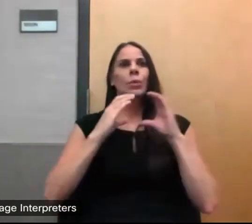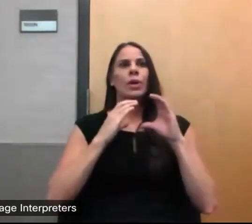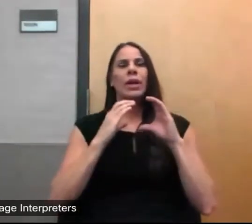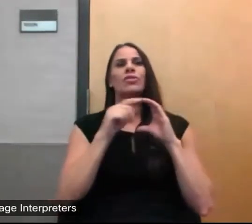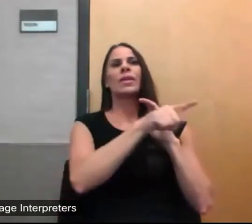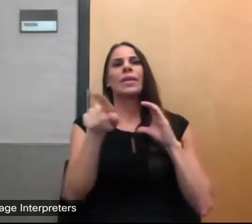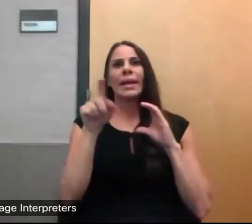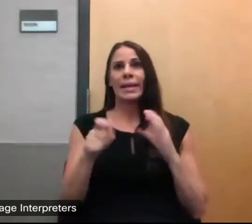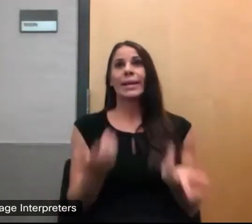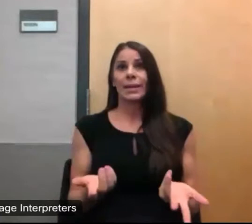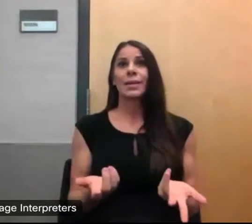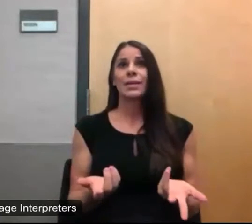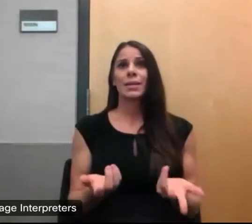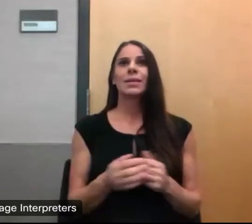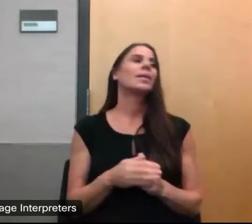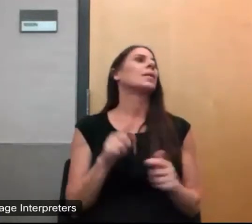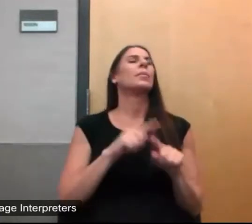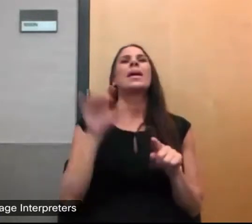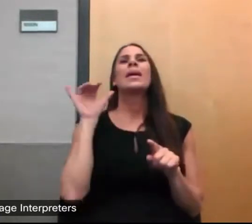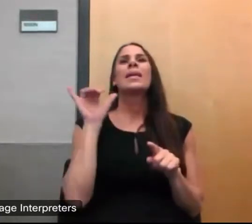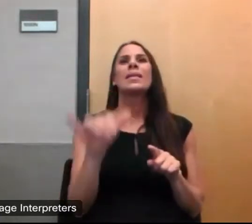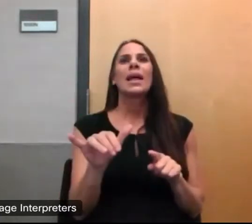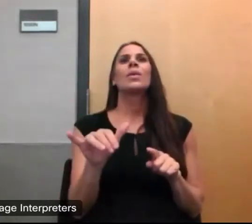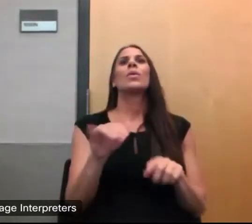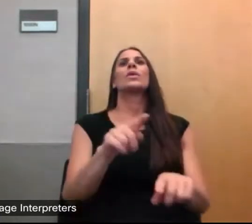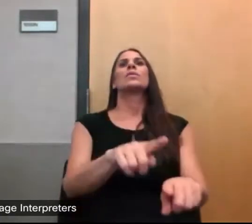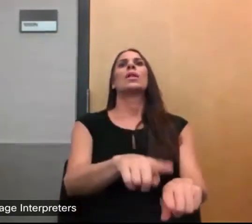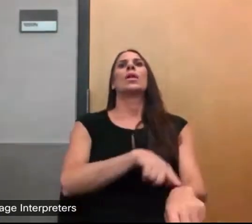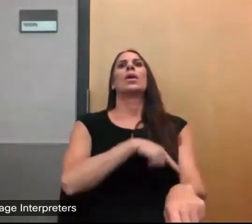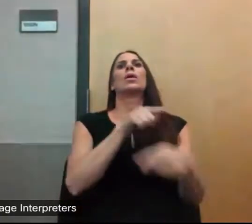And so, but that is kind of a long turnaround period, and it's only to a specific audience.